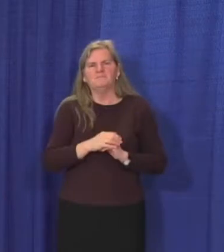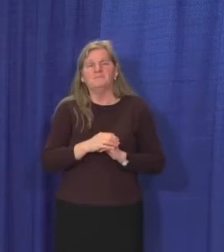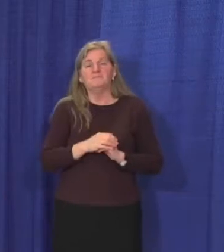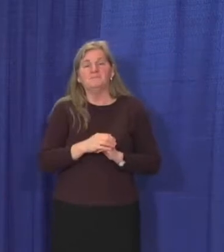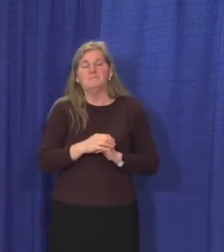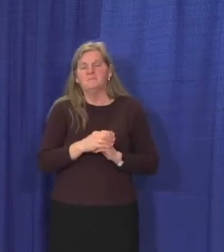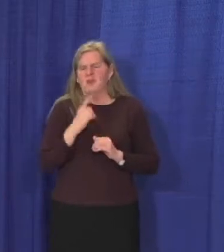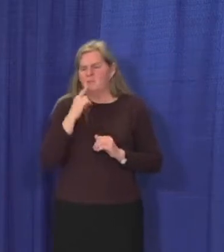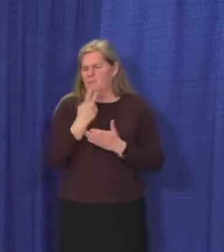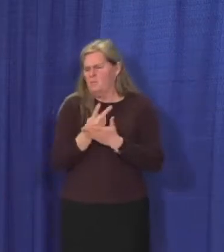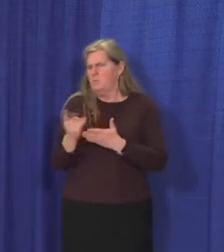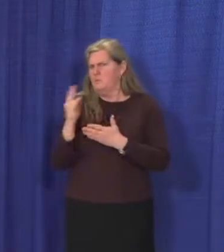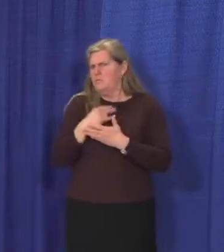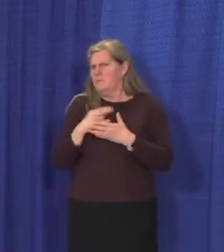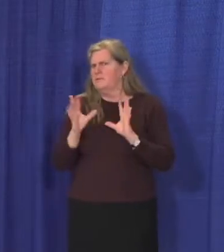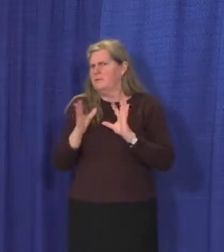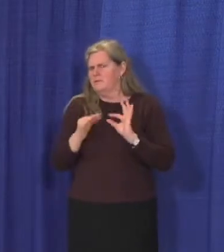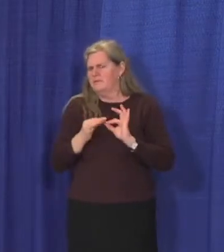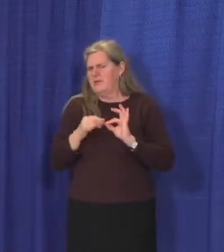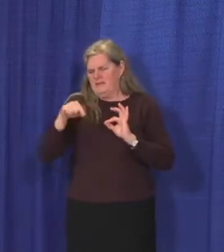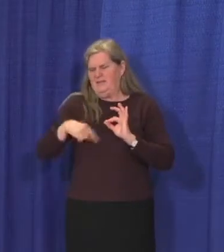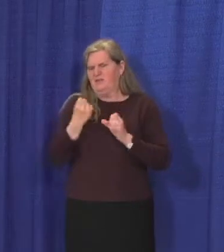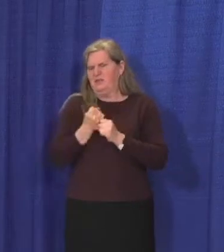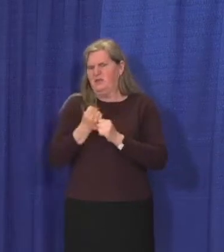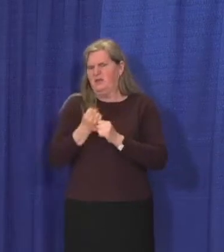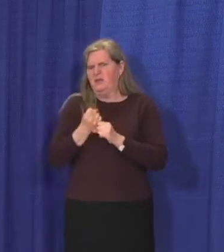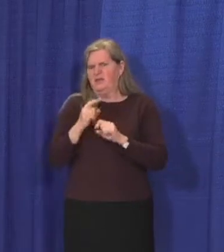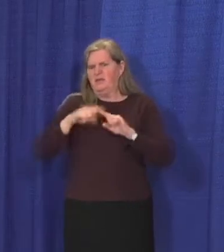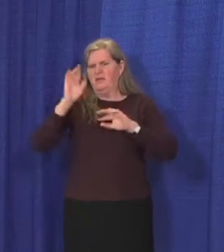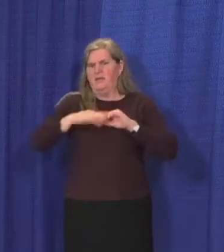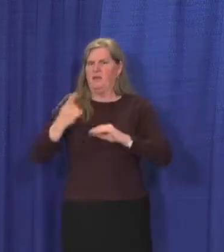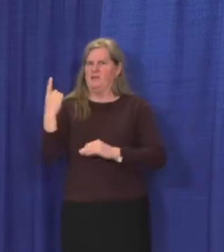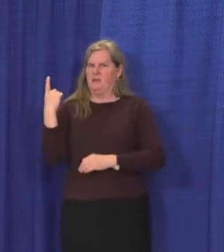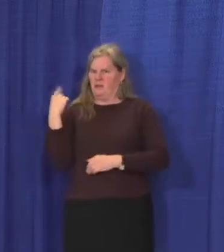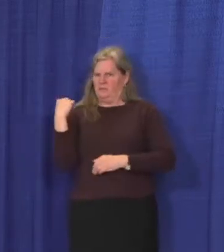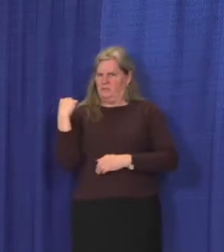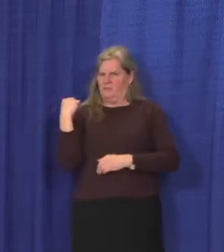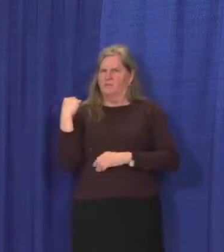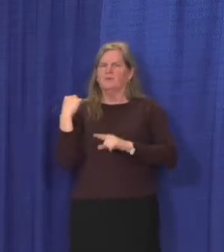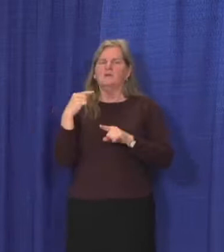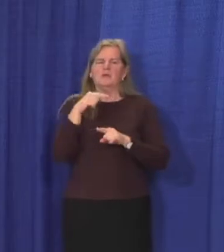the territory. Thanks are different this year